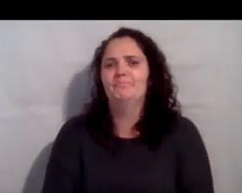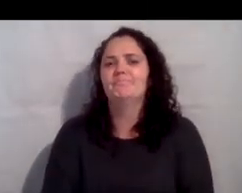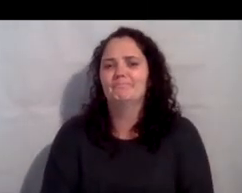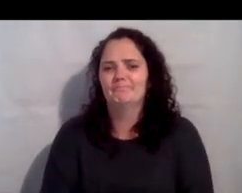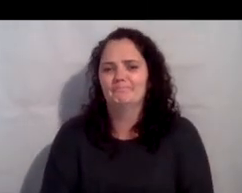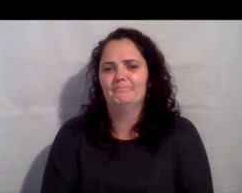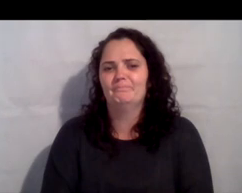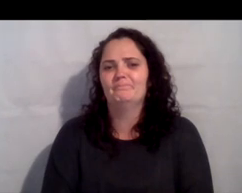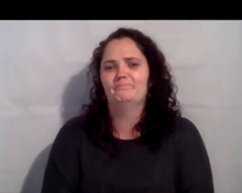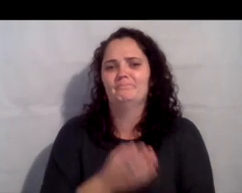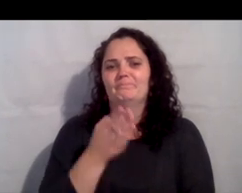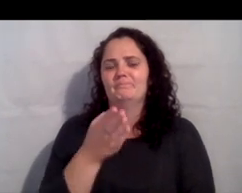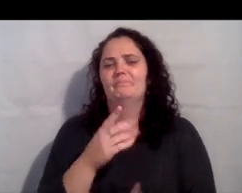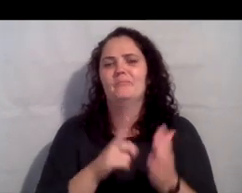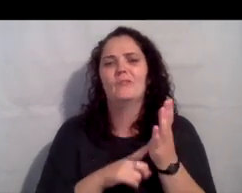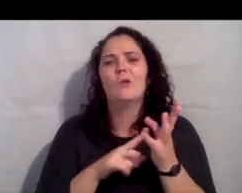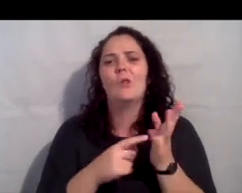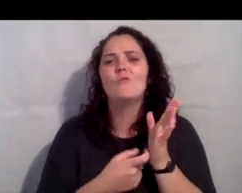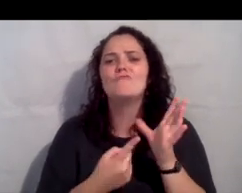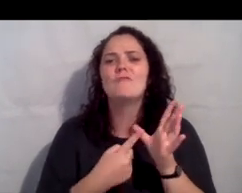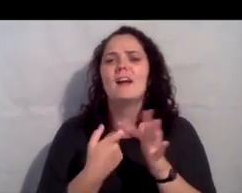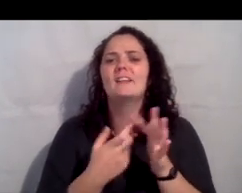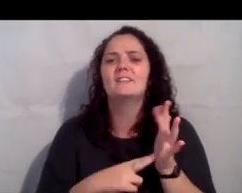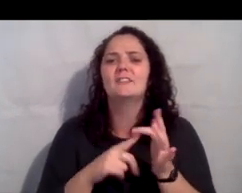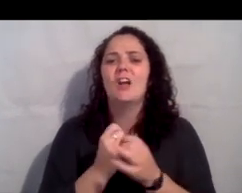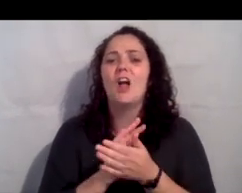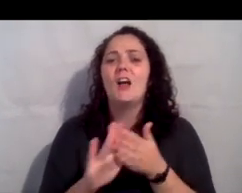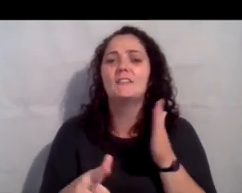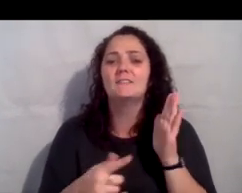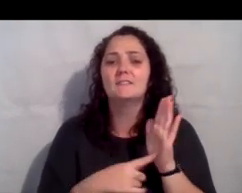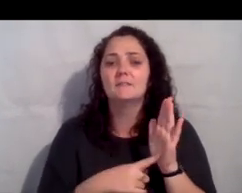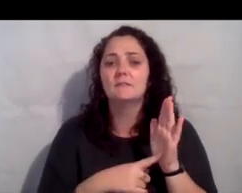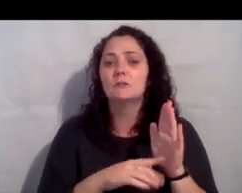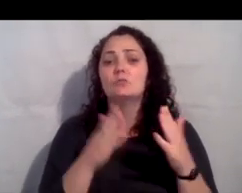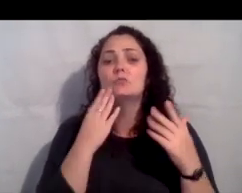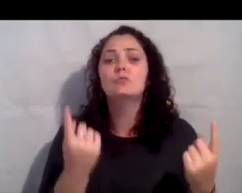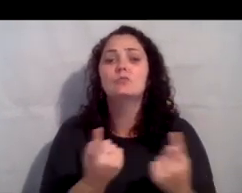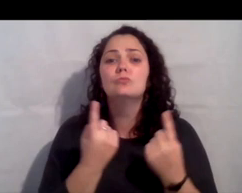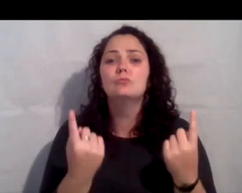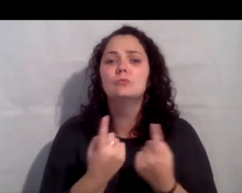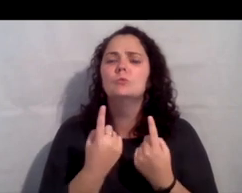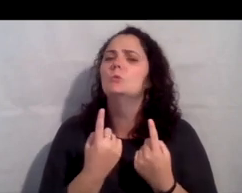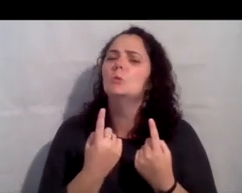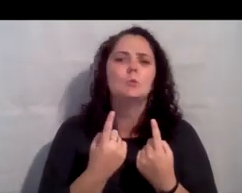at briefly is Laura Knight, Dame Laura Knight. If you don't know Laura Knight, you should. She is a very, very important 20th